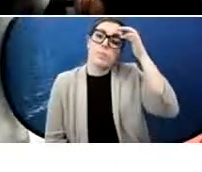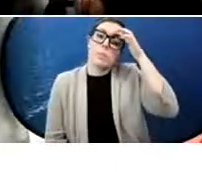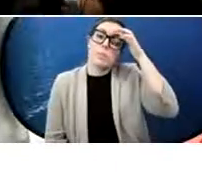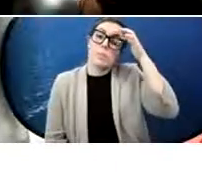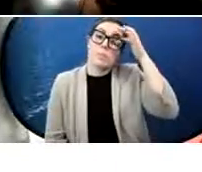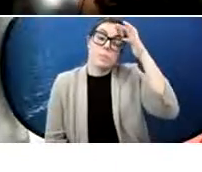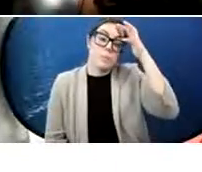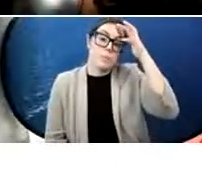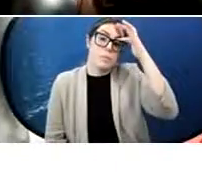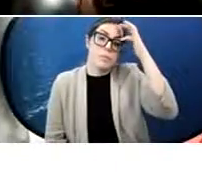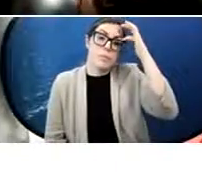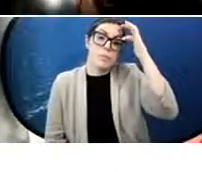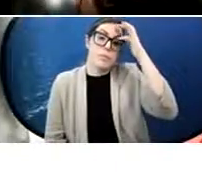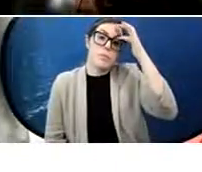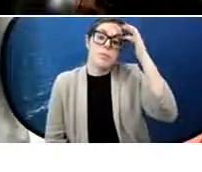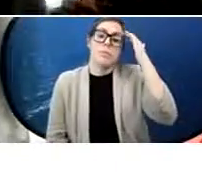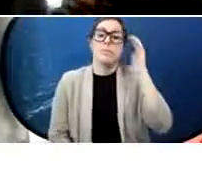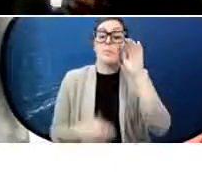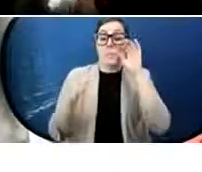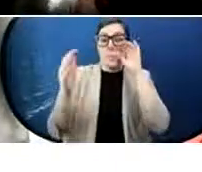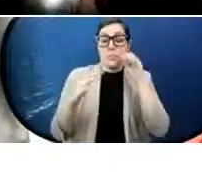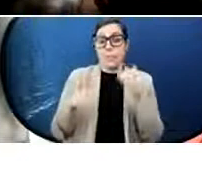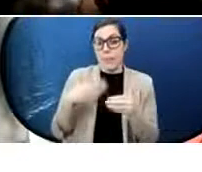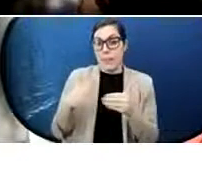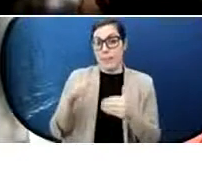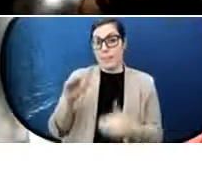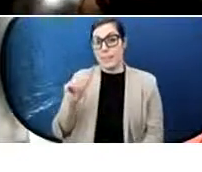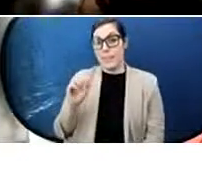Access to Exchange Summit. As I mentioned, the next one is going to be Saturday and